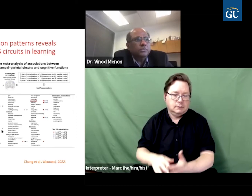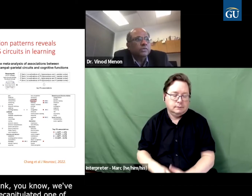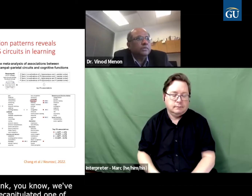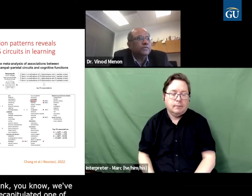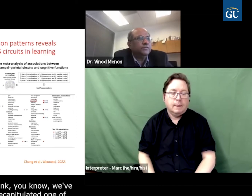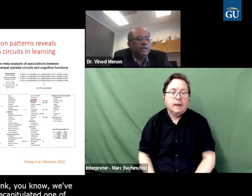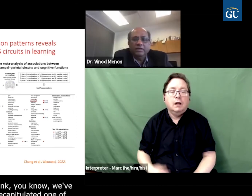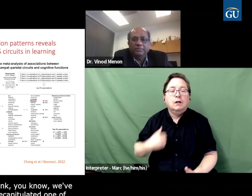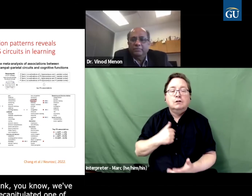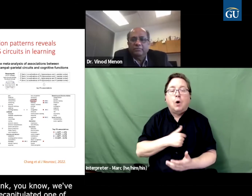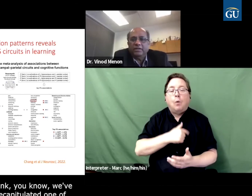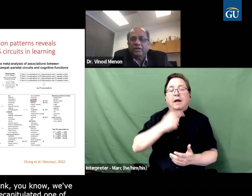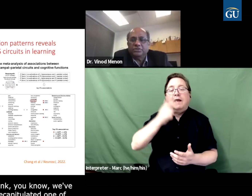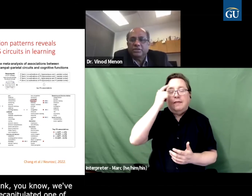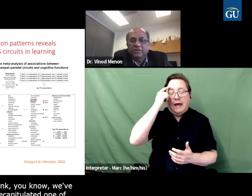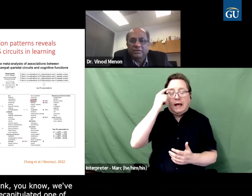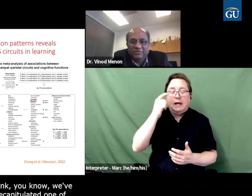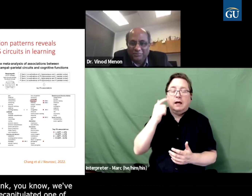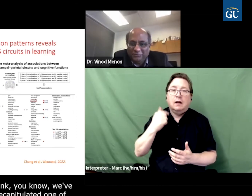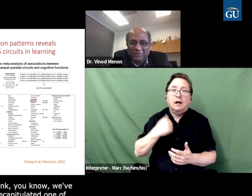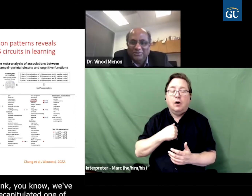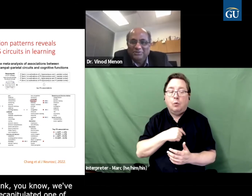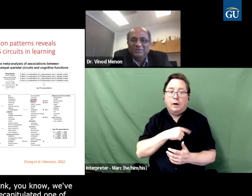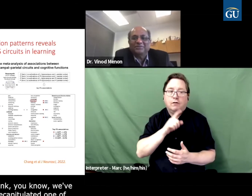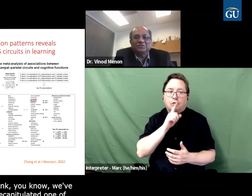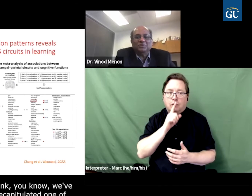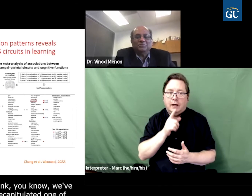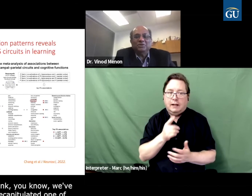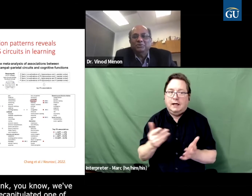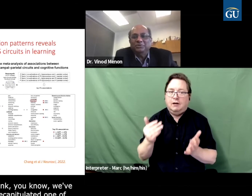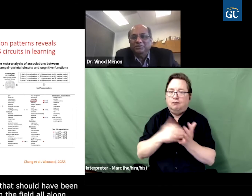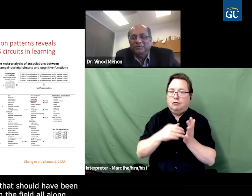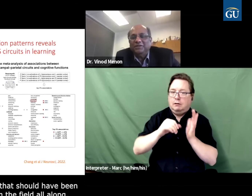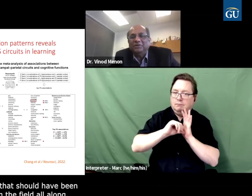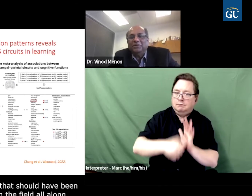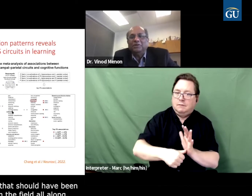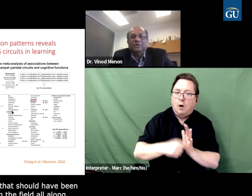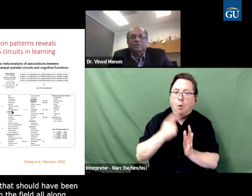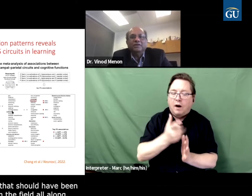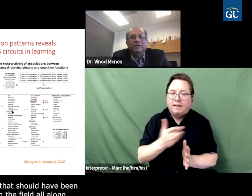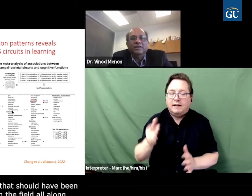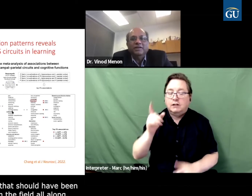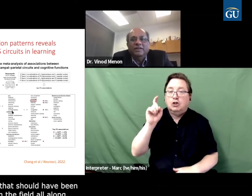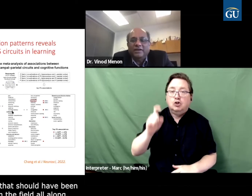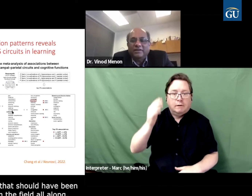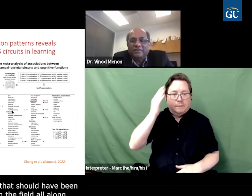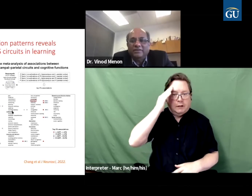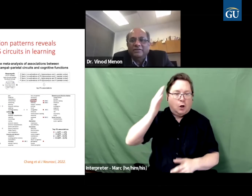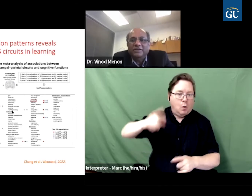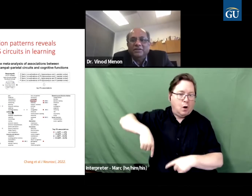so we think you know we've really recapitulated one of the things that should have been known in the field all